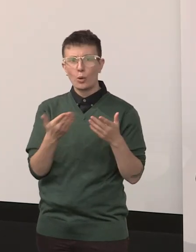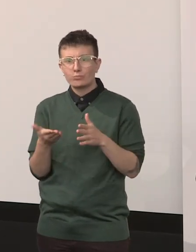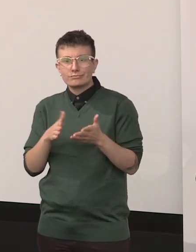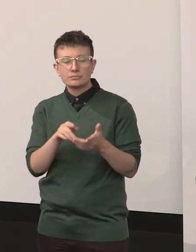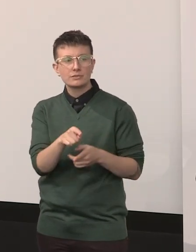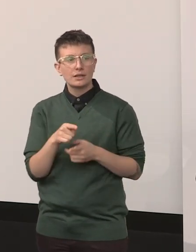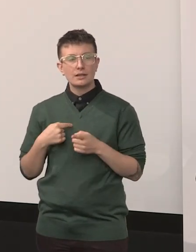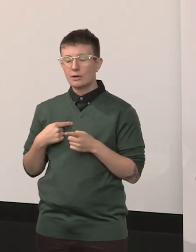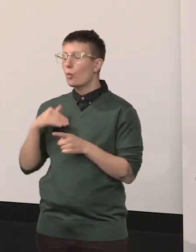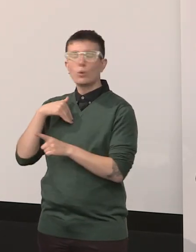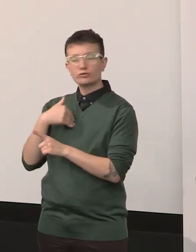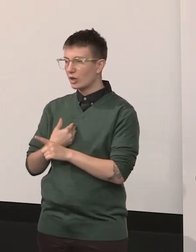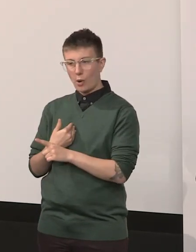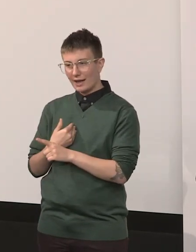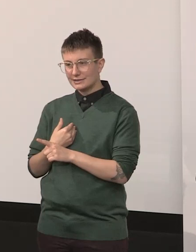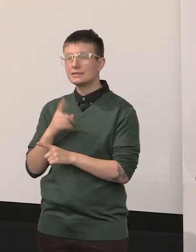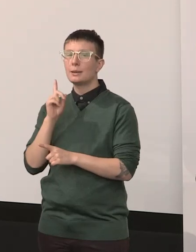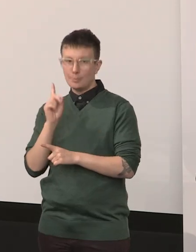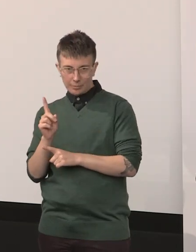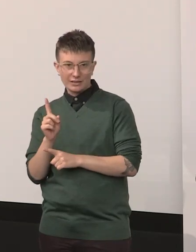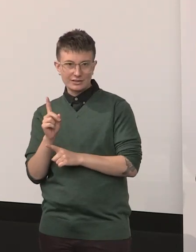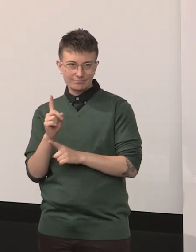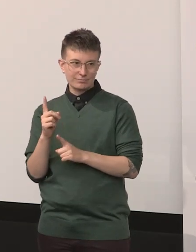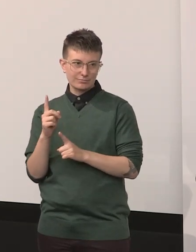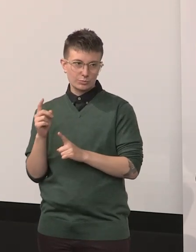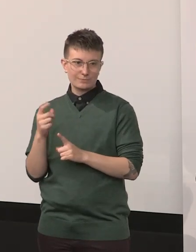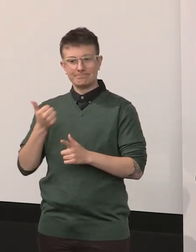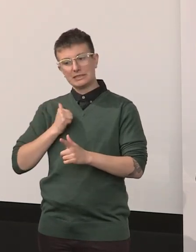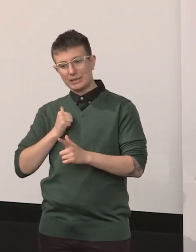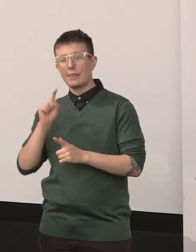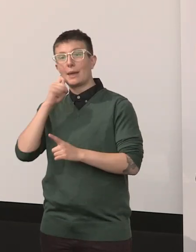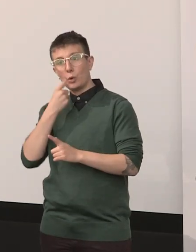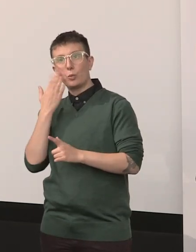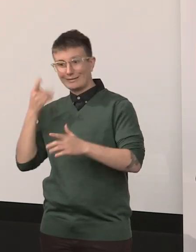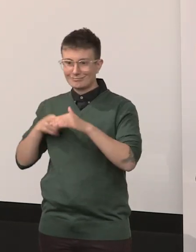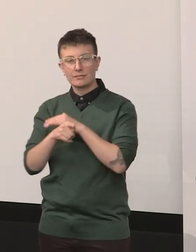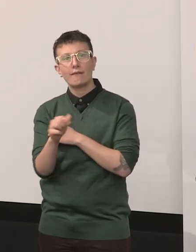It wasn't a requirement. But it would have been done in many instances, or they would have